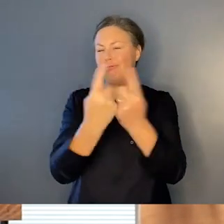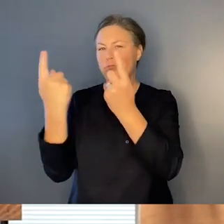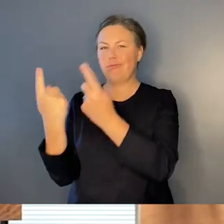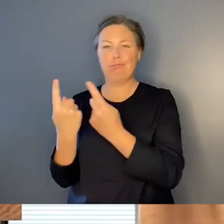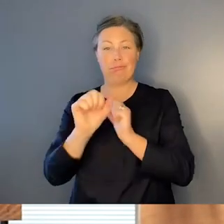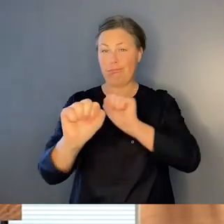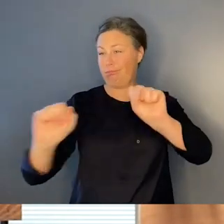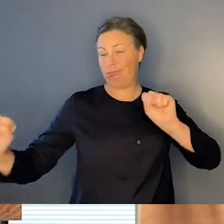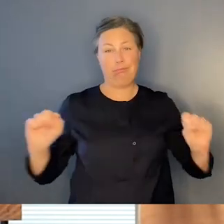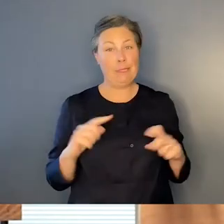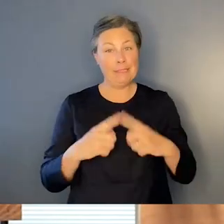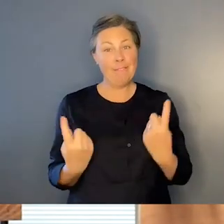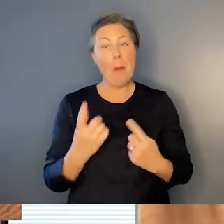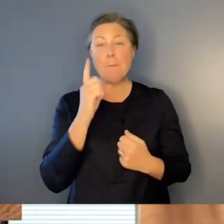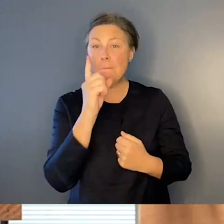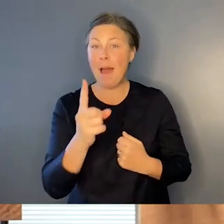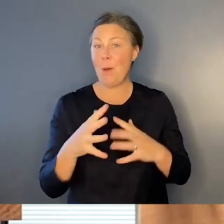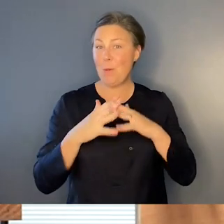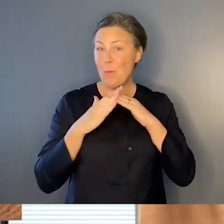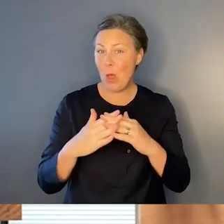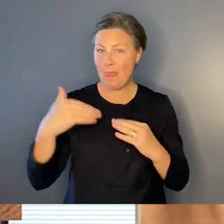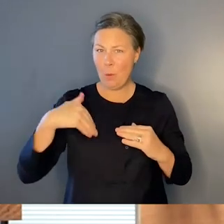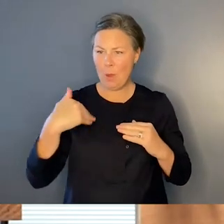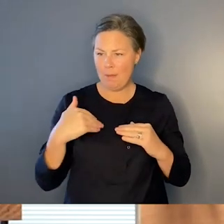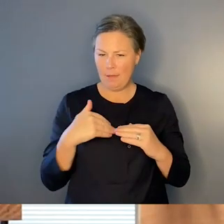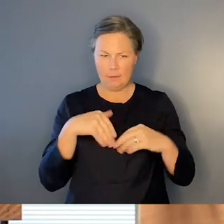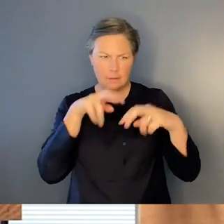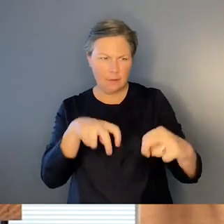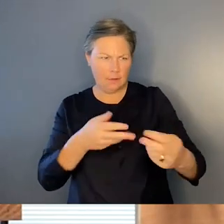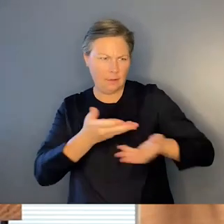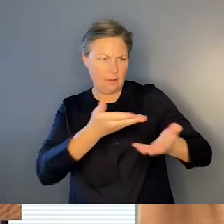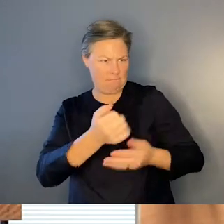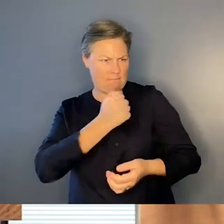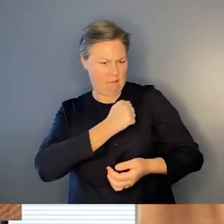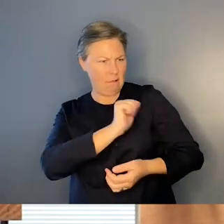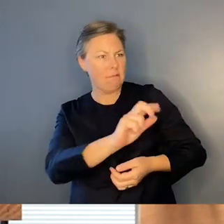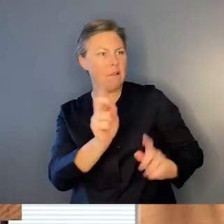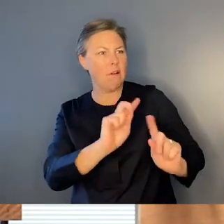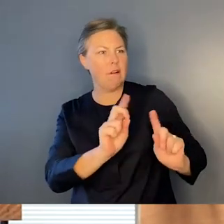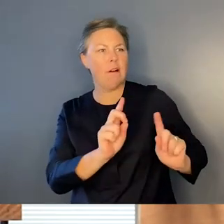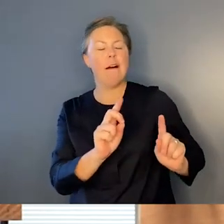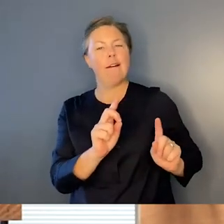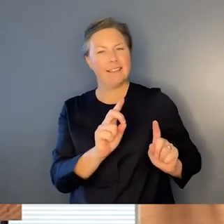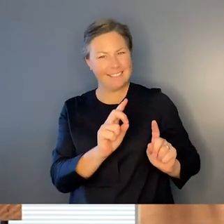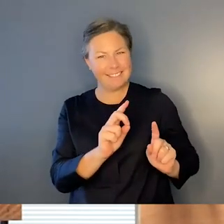And as I say, each woman is unique, but as you know, Karen, we often talk to each other and compare symptoms. And it is a good way...